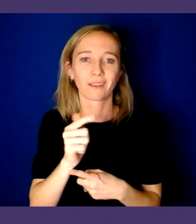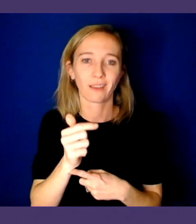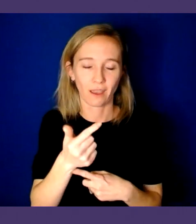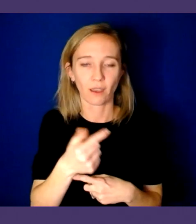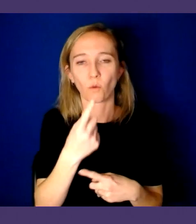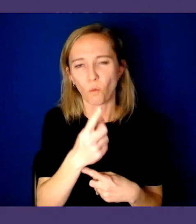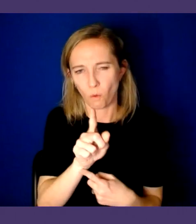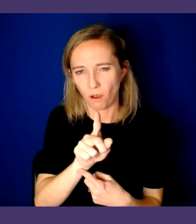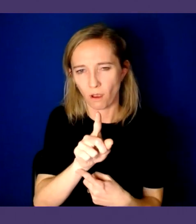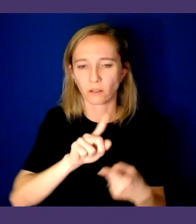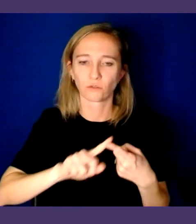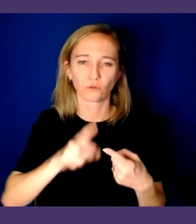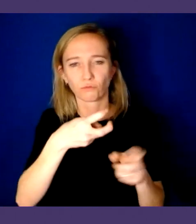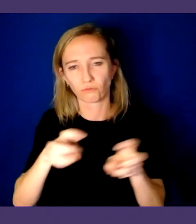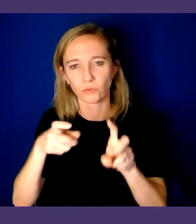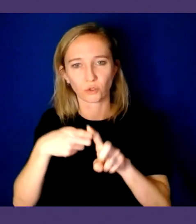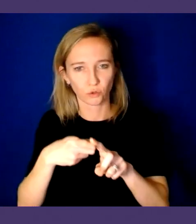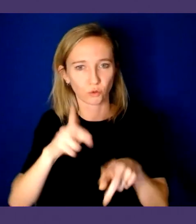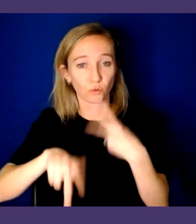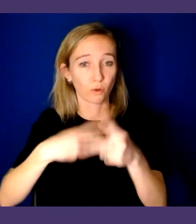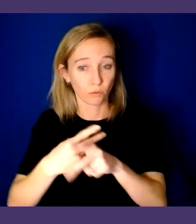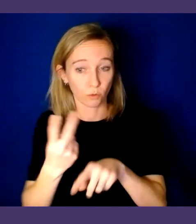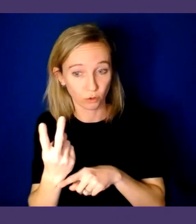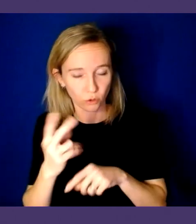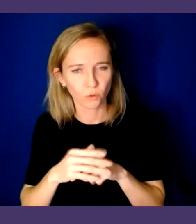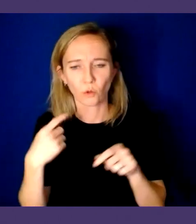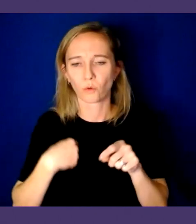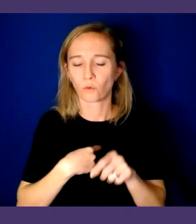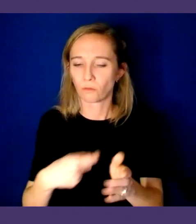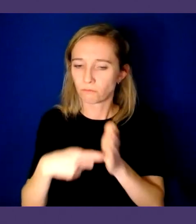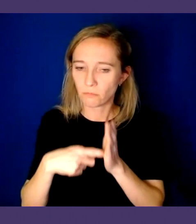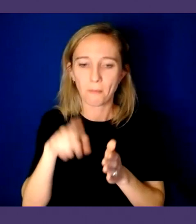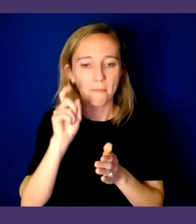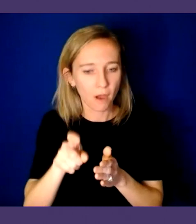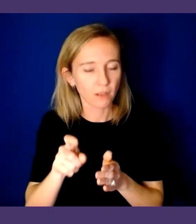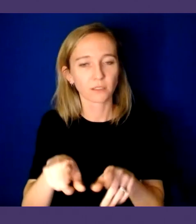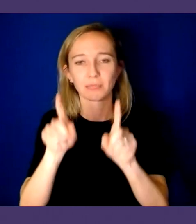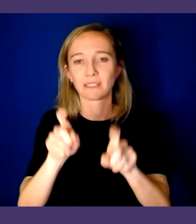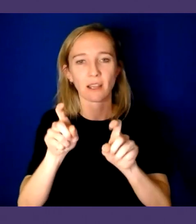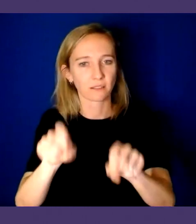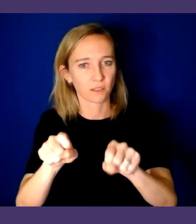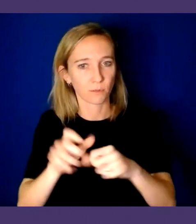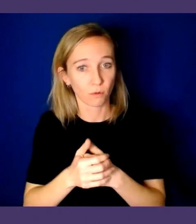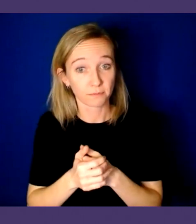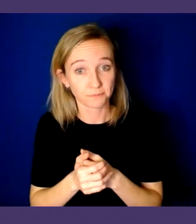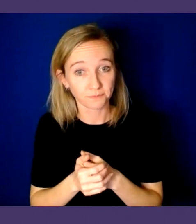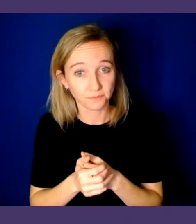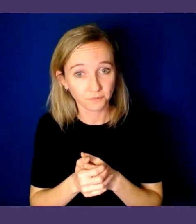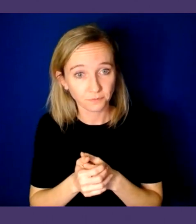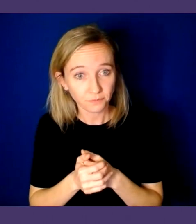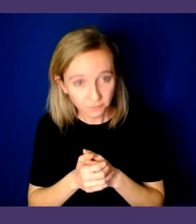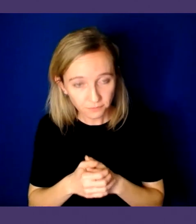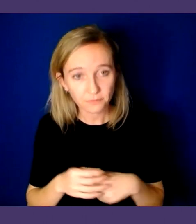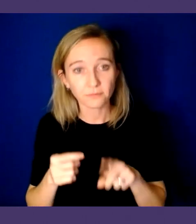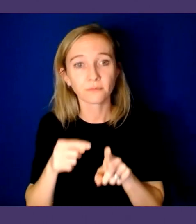We know that WCAG is adopted as a requirement sometimes.